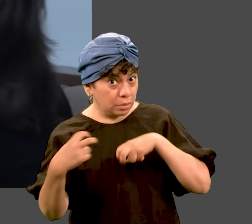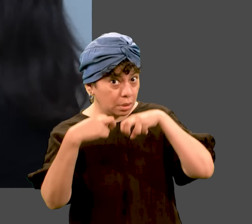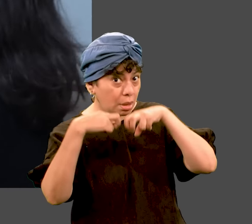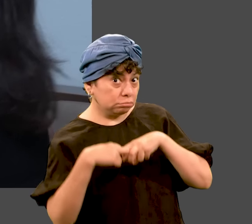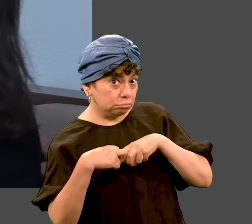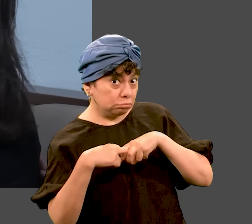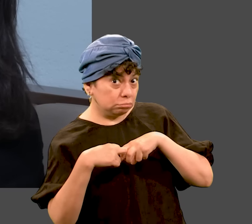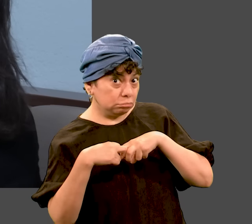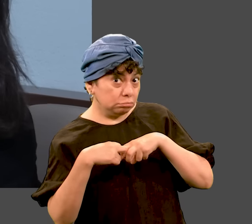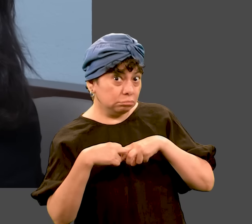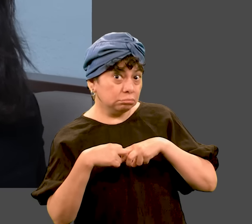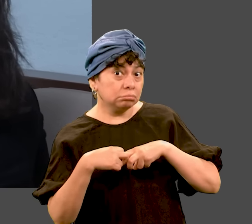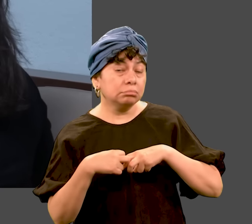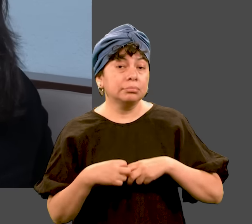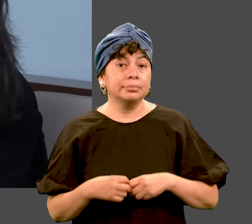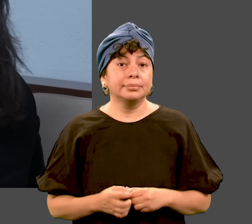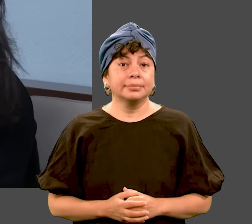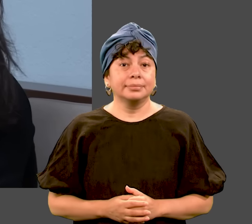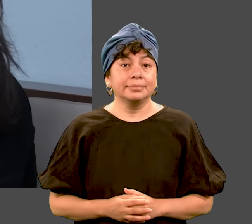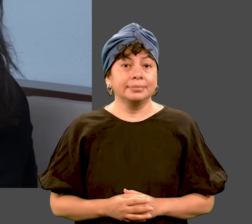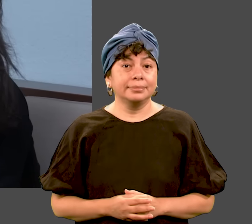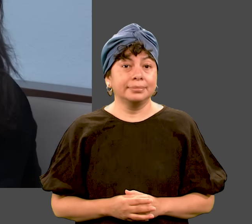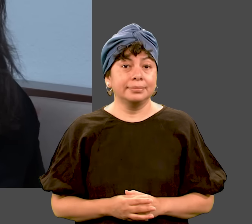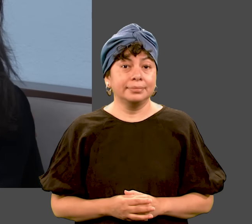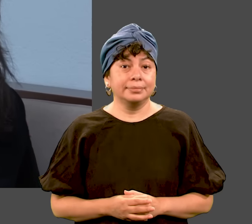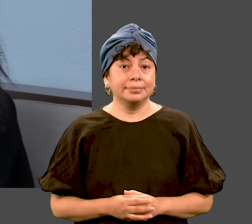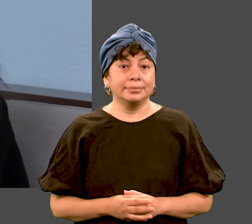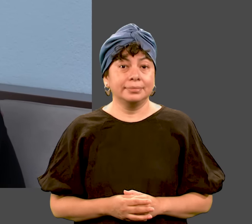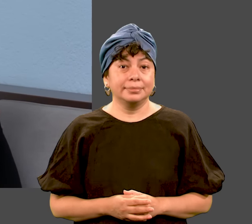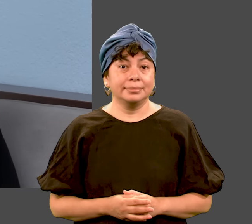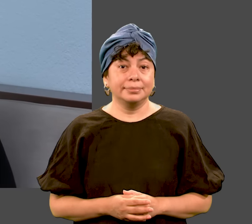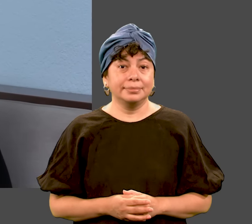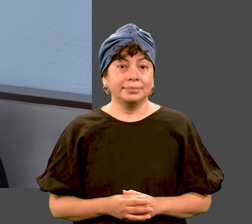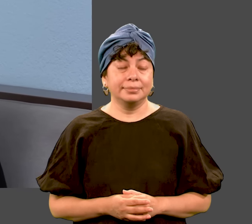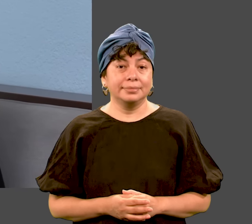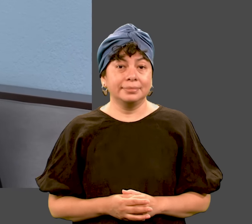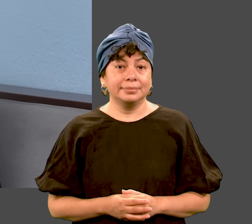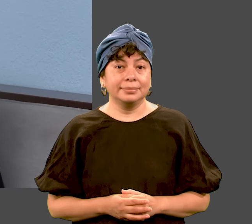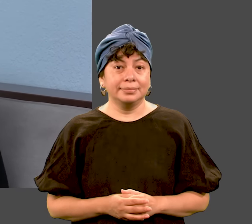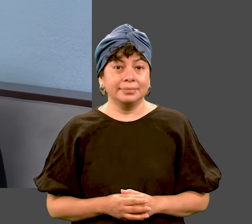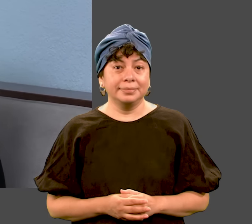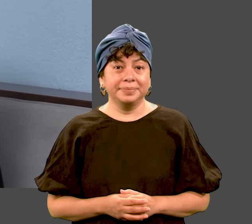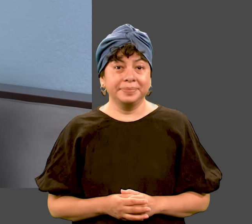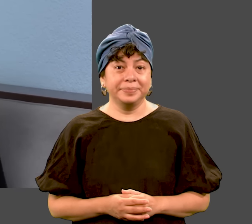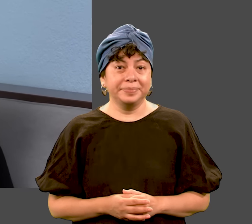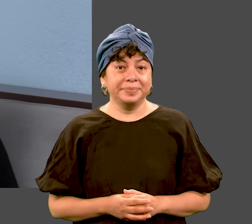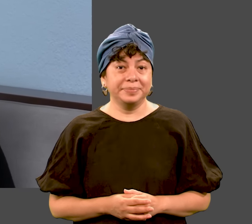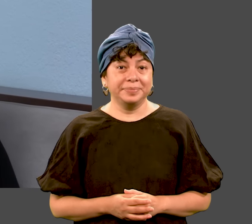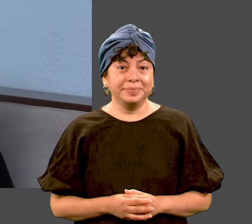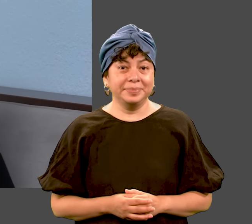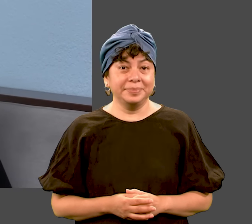OK, so our torsos are a little far away, so we want to be close like this because we're gonna be using our torsos and our arms